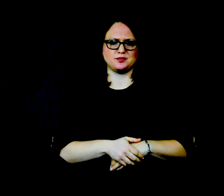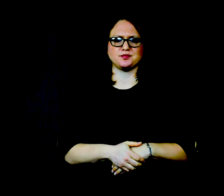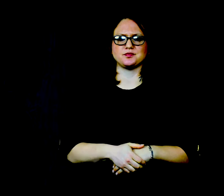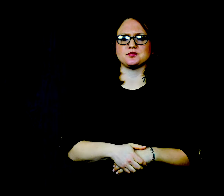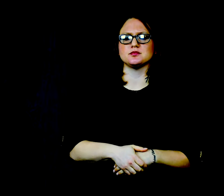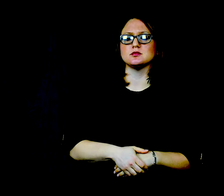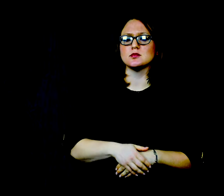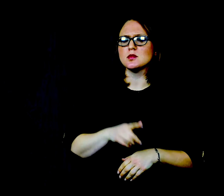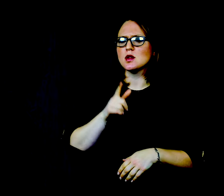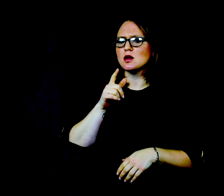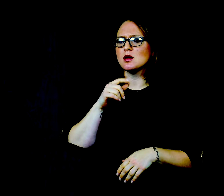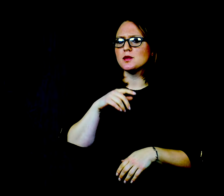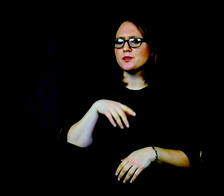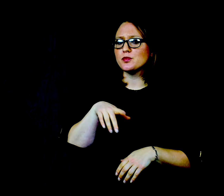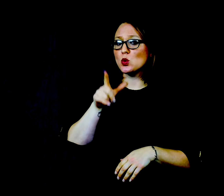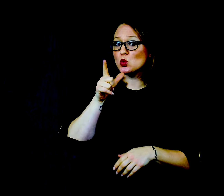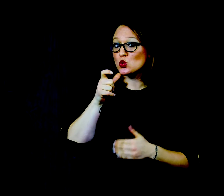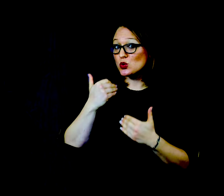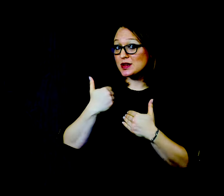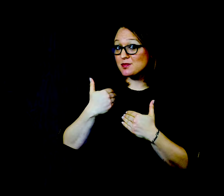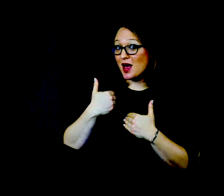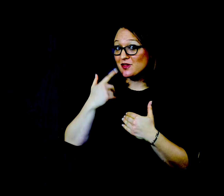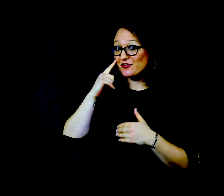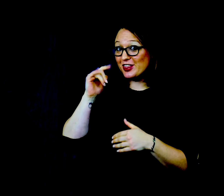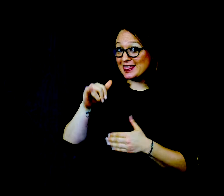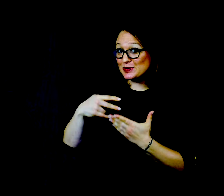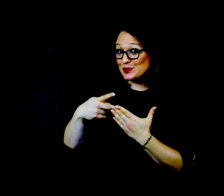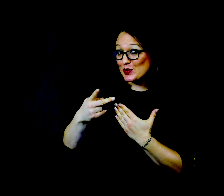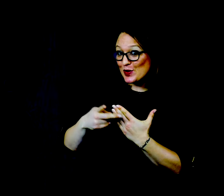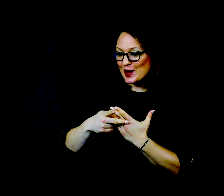The program is run by Minnesota Hands &